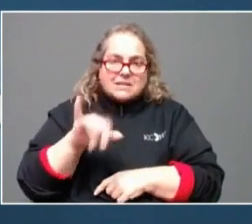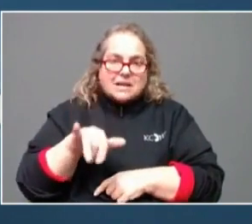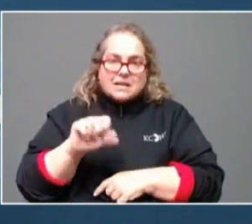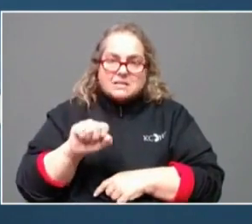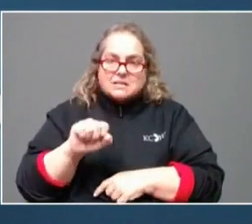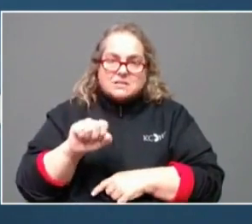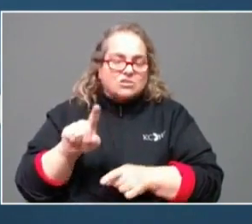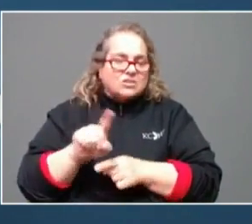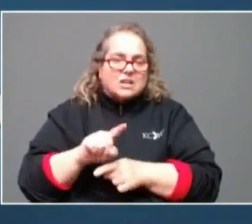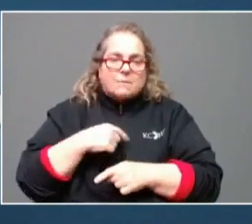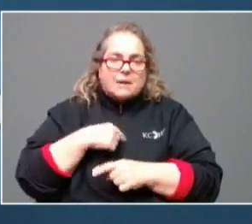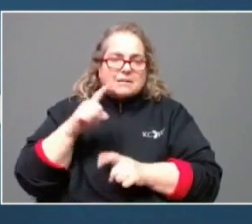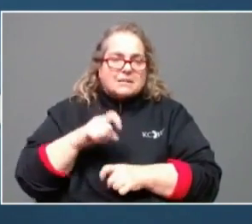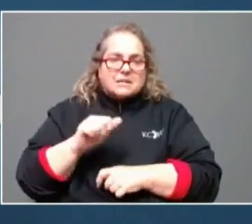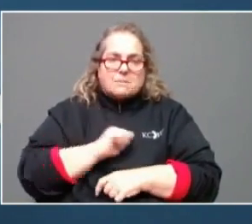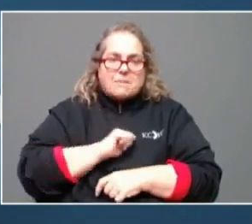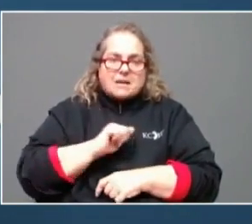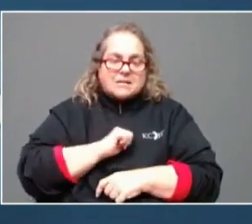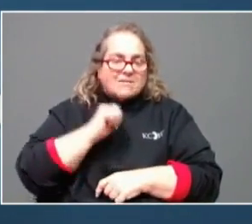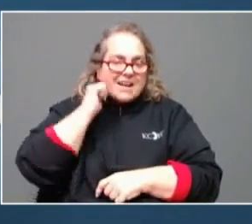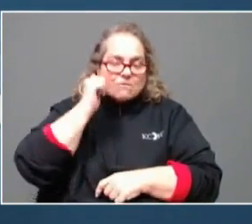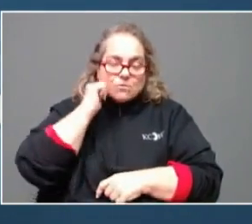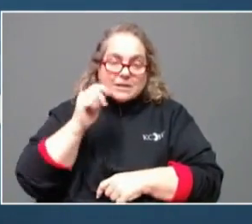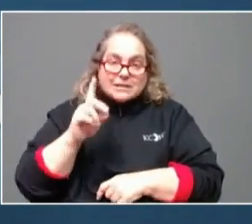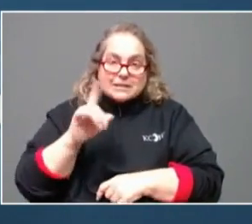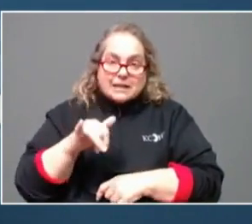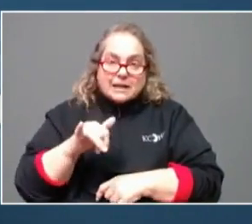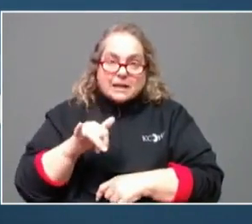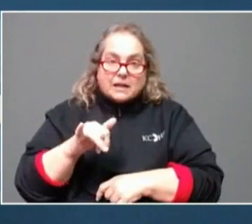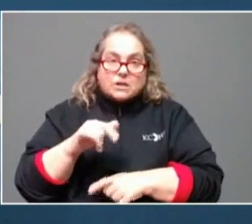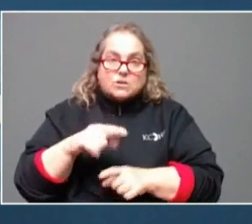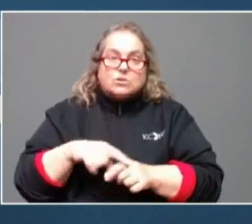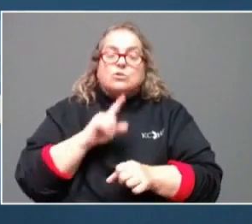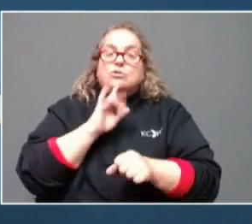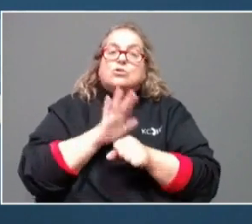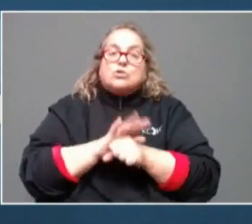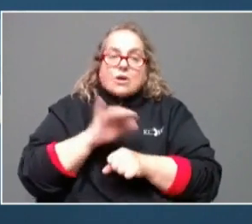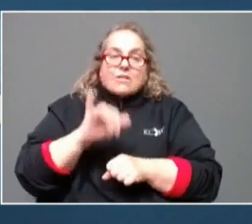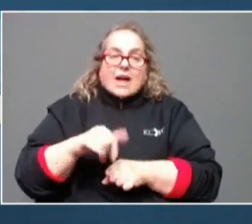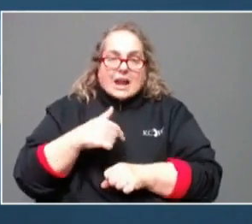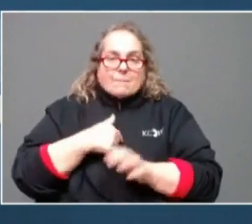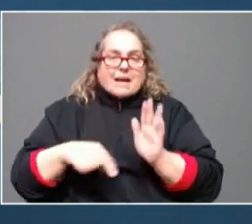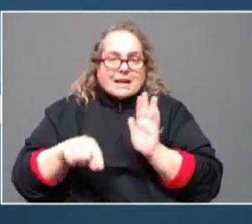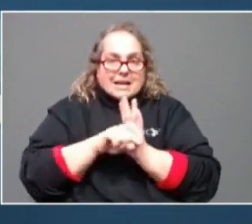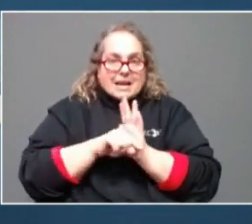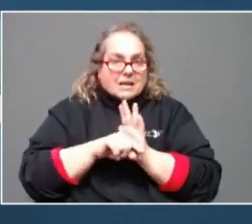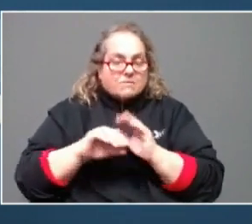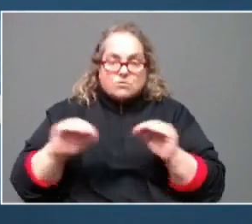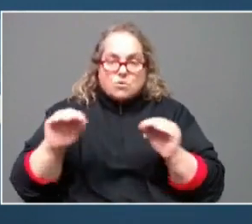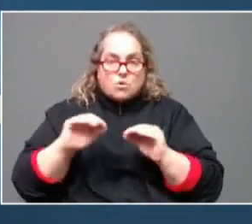myself every single day, uh, to ensure that I'm negative before going about my